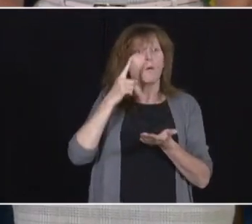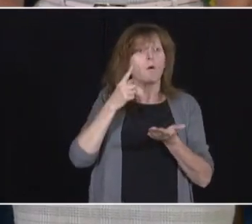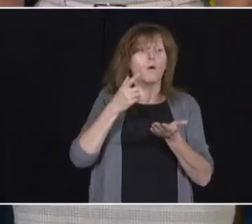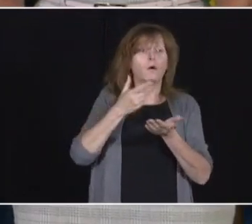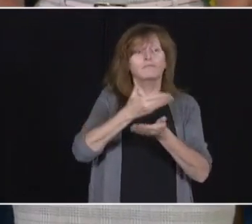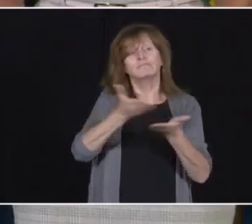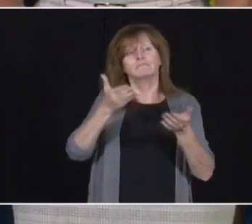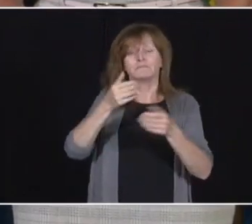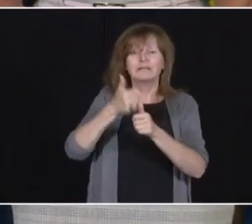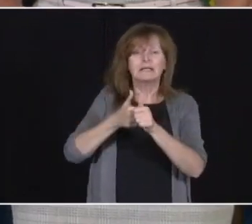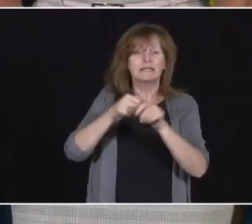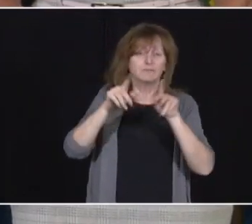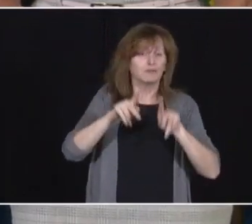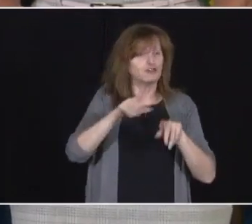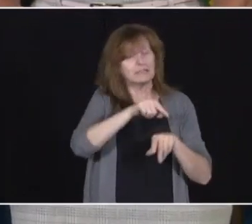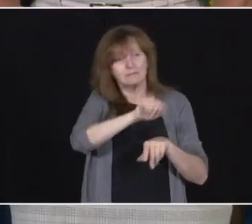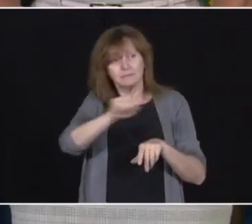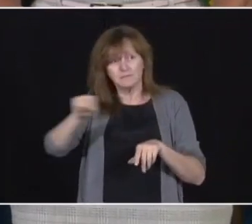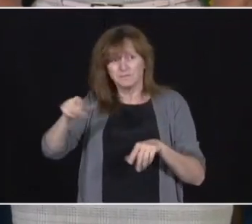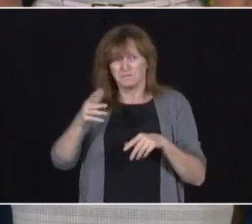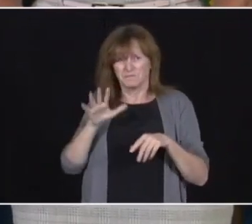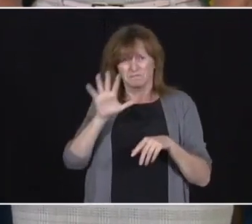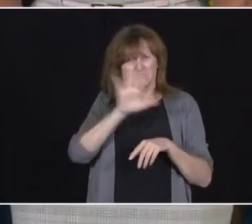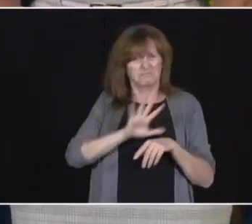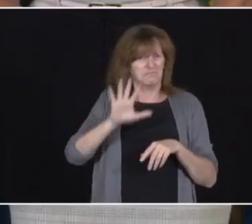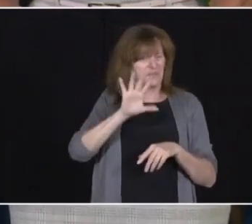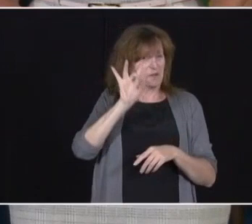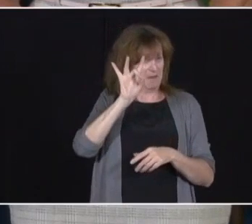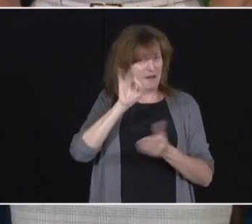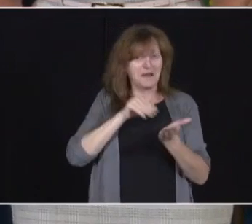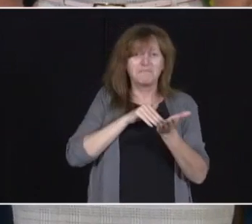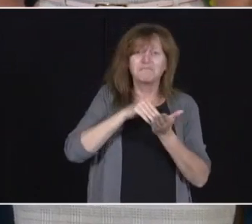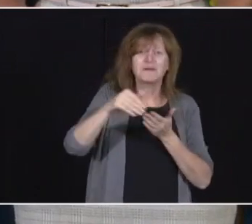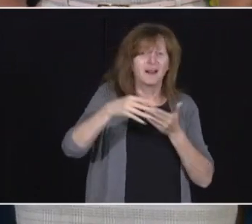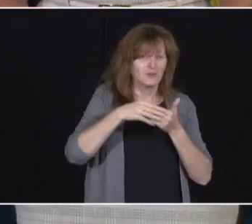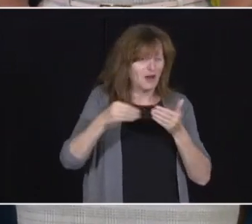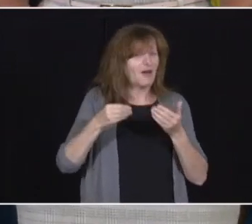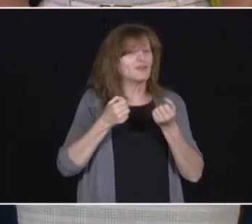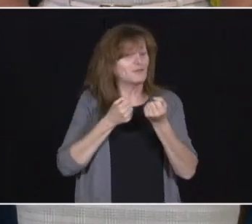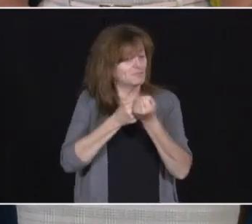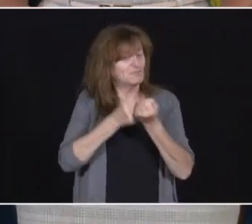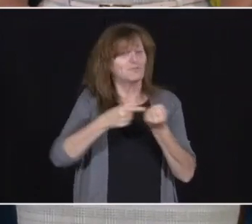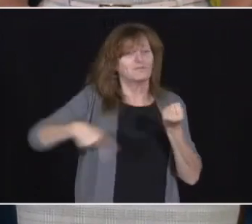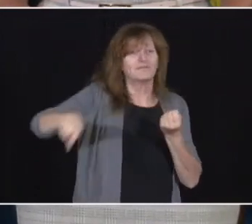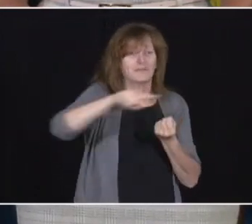and provided over $8 million to help support the staff wage subsidy and the pandemic pay.